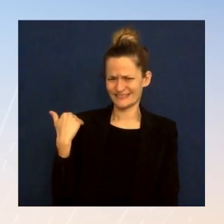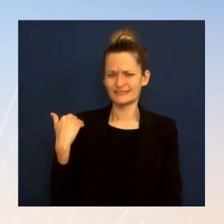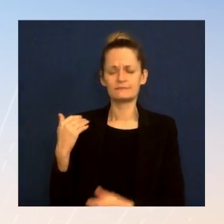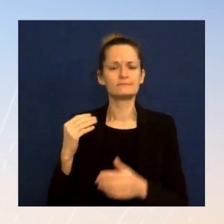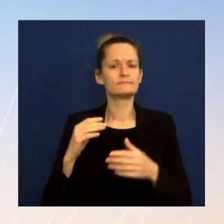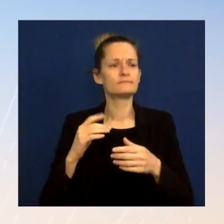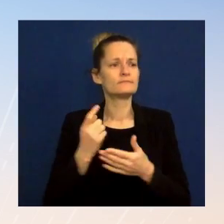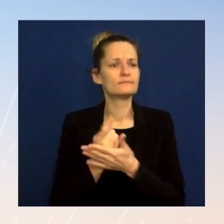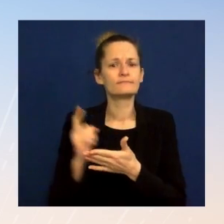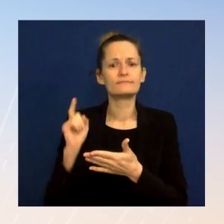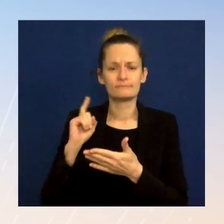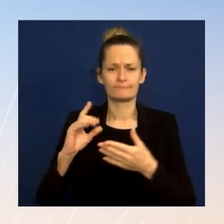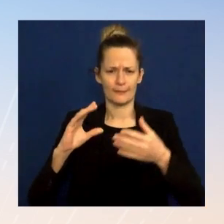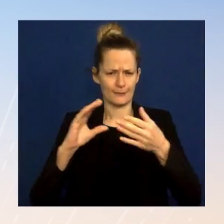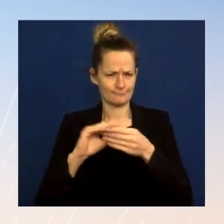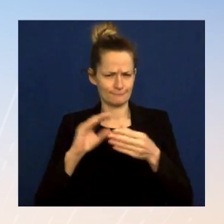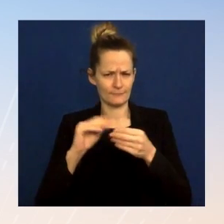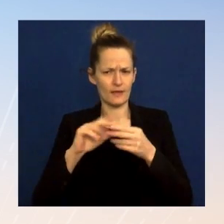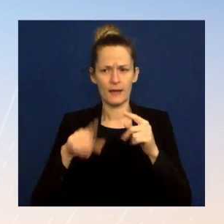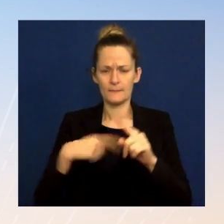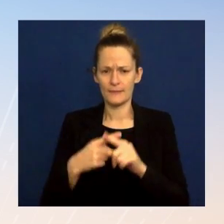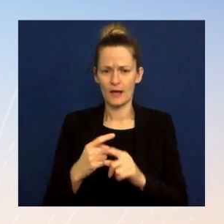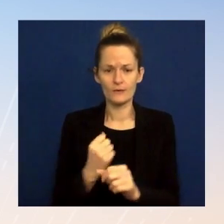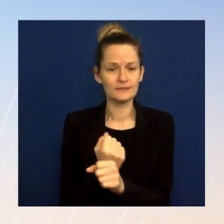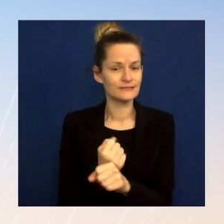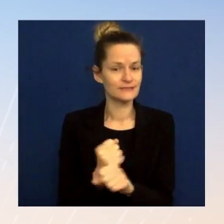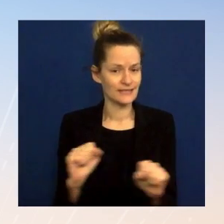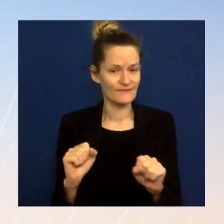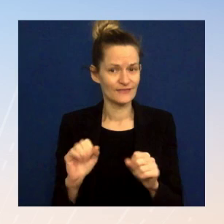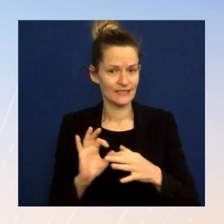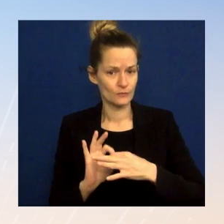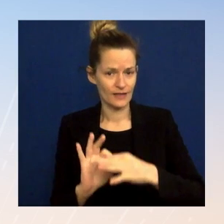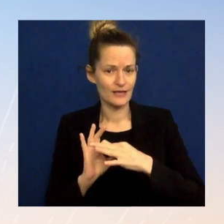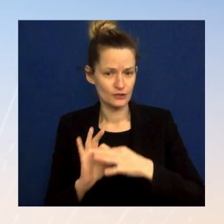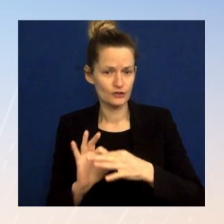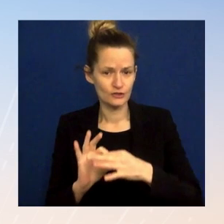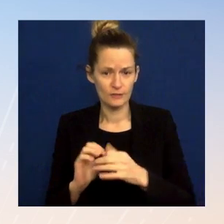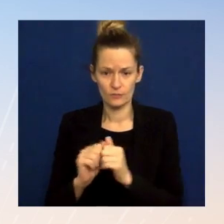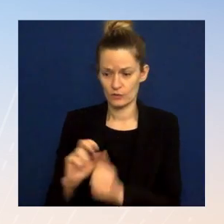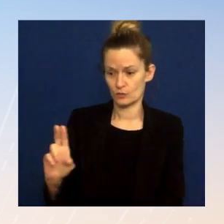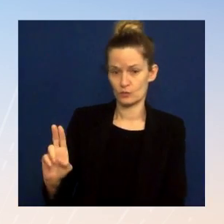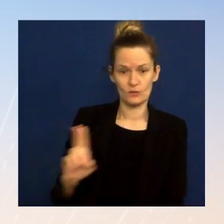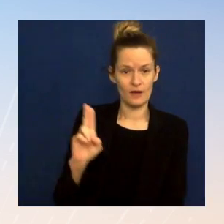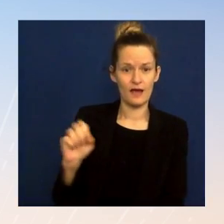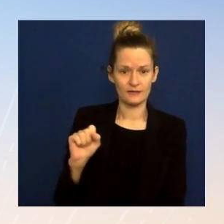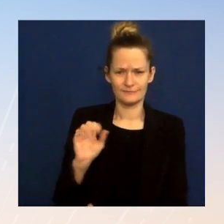the United States and Europe head into these two summits aligned and united on the major elements of the global agenda.